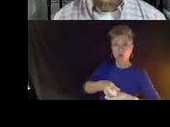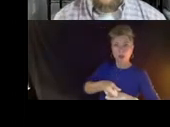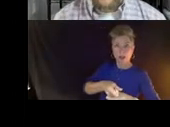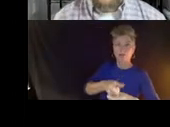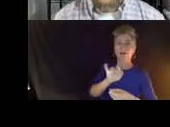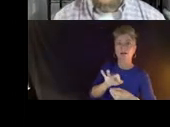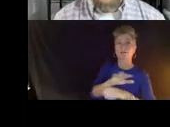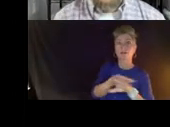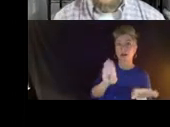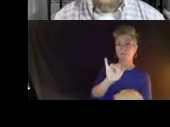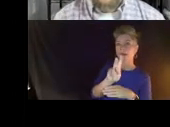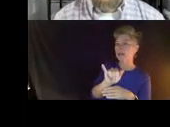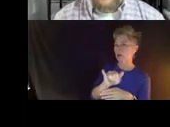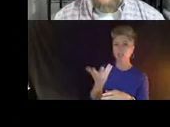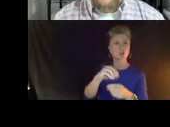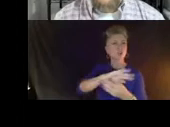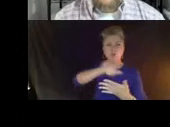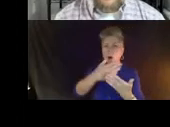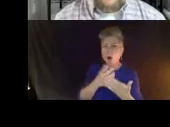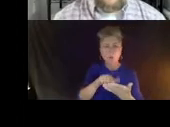all of those identities and many, many beyond that.